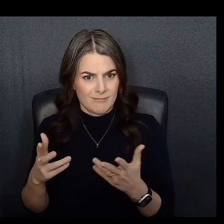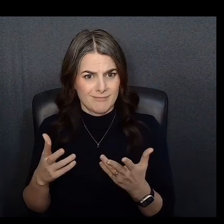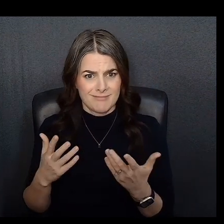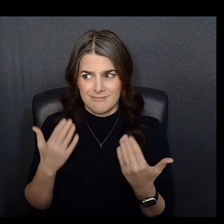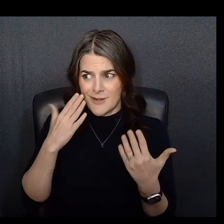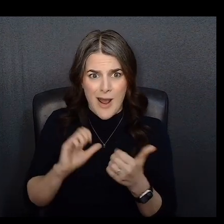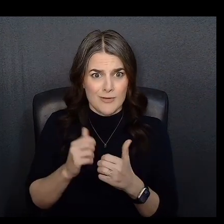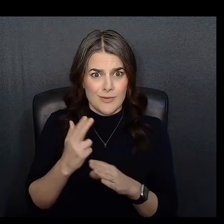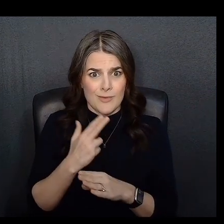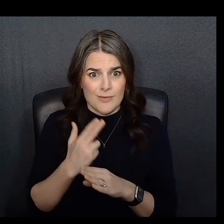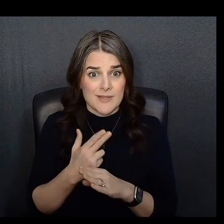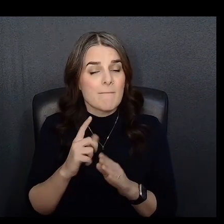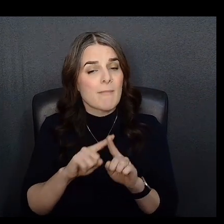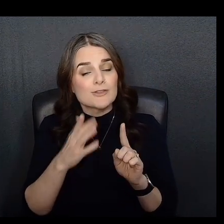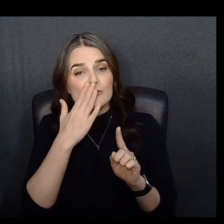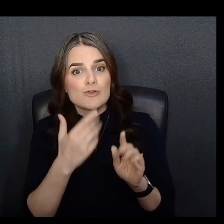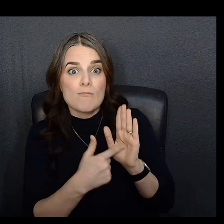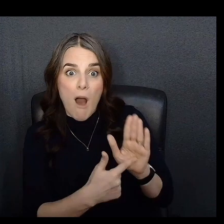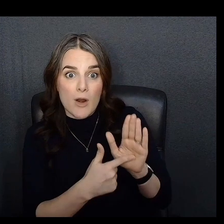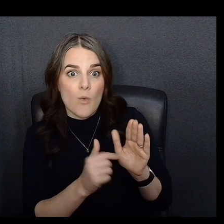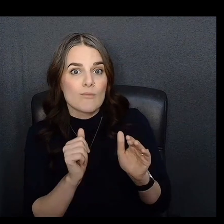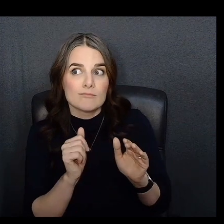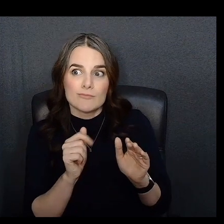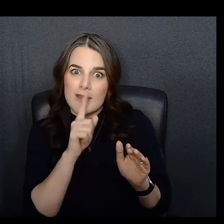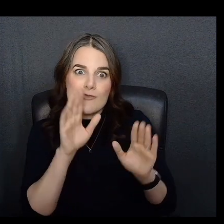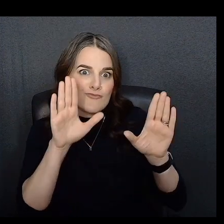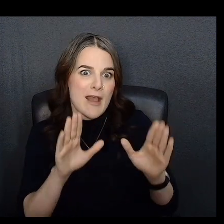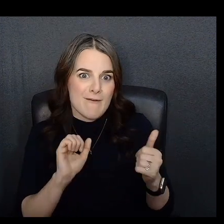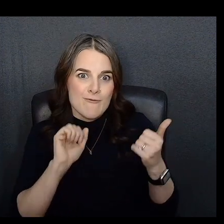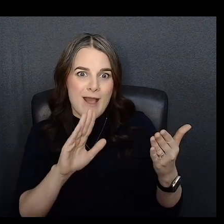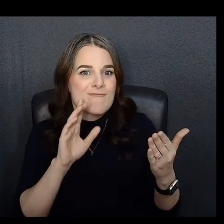That can be a really great way, especially with young children as well, like during diaper changes,